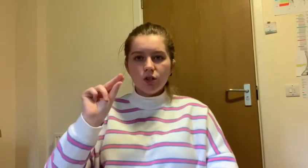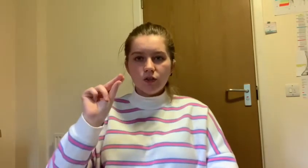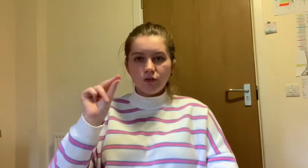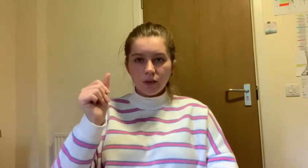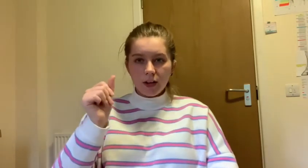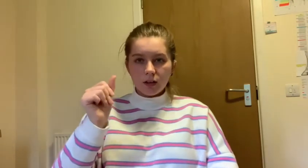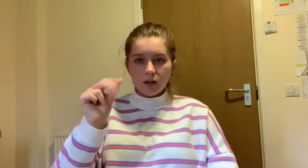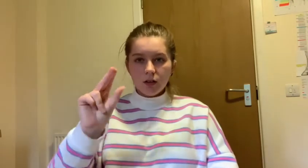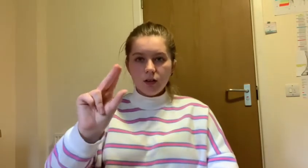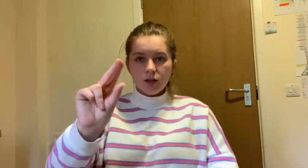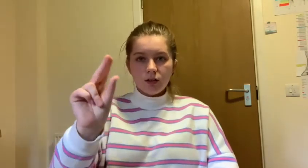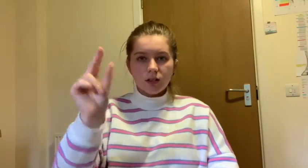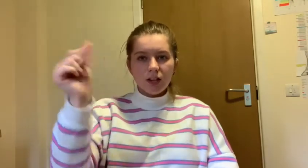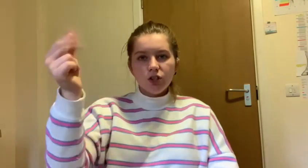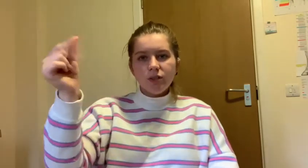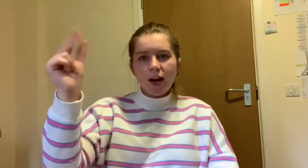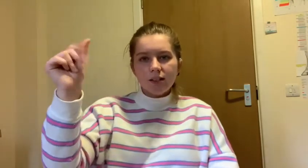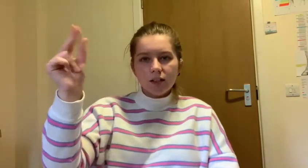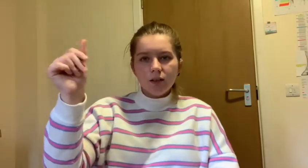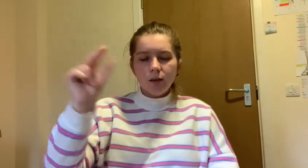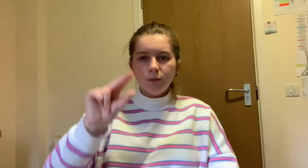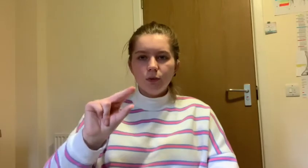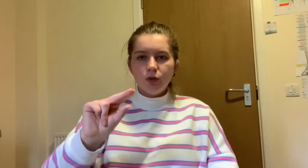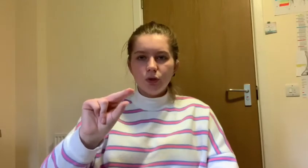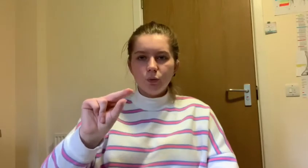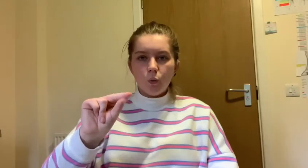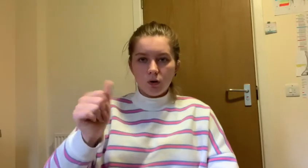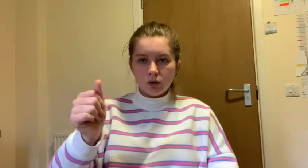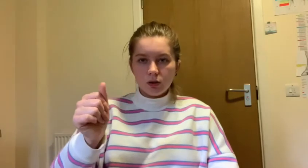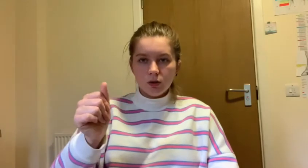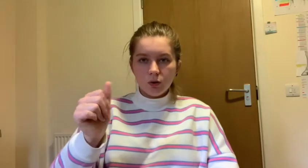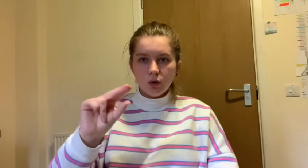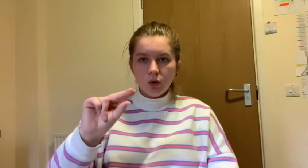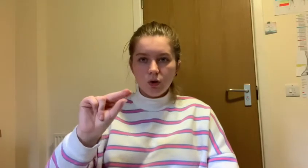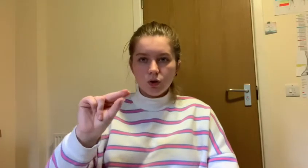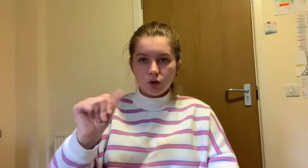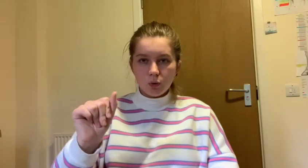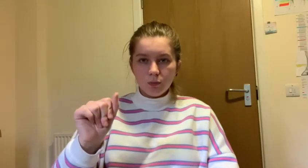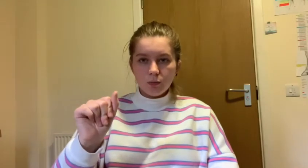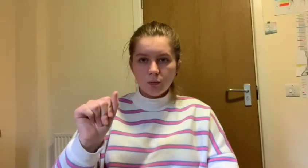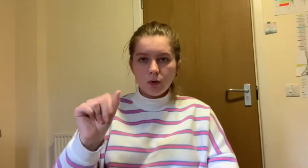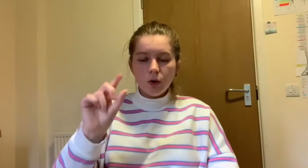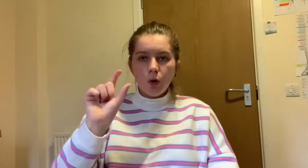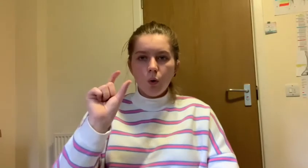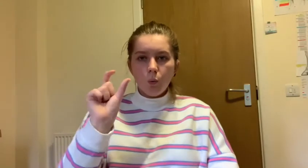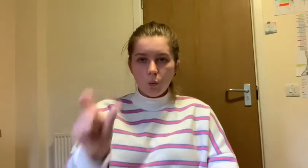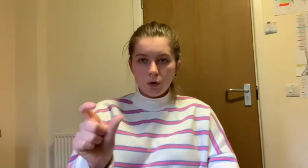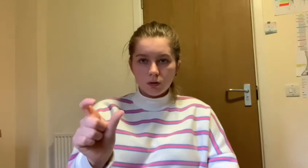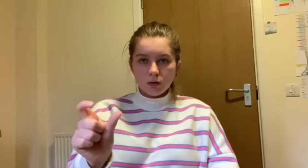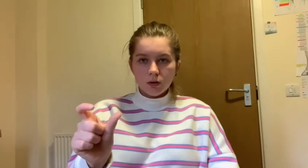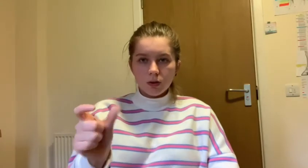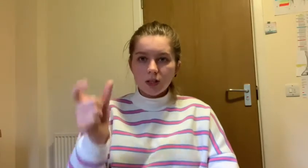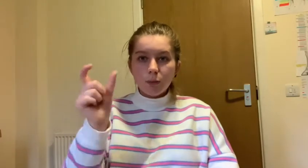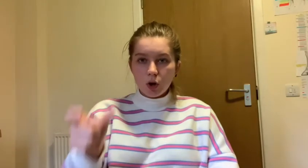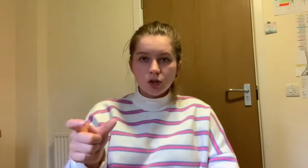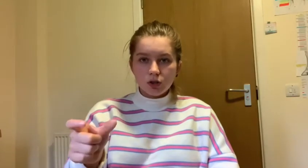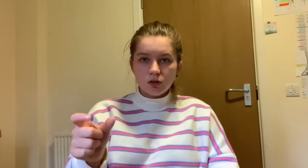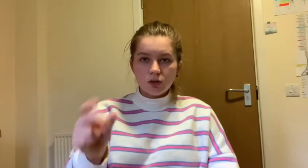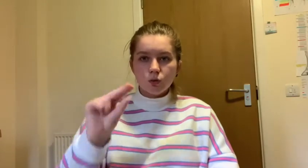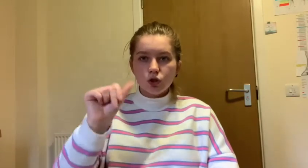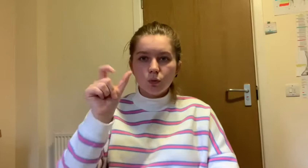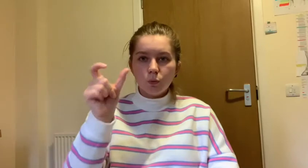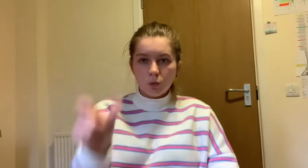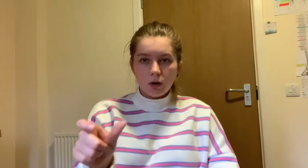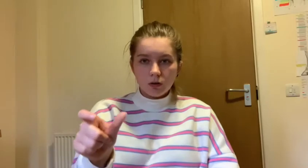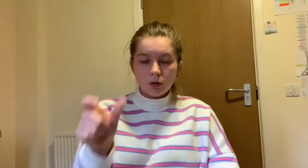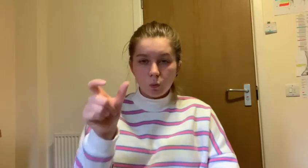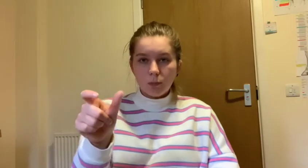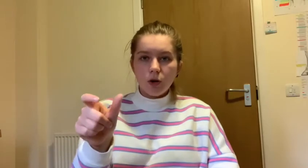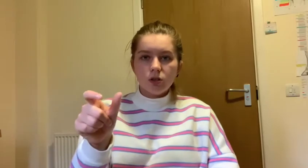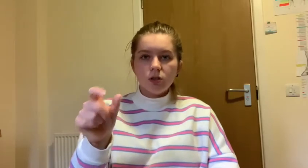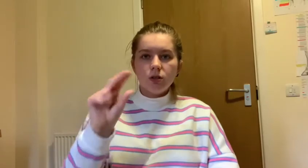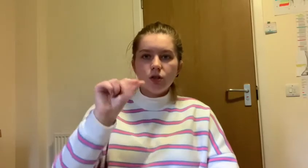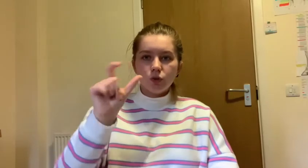So you flick, it's like you're doing taxi. But you do it once, "some" "one" so that's a person "someone" it's one person "someone".